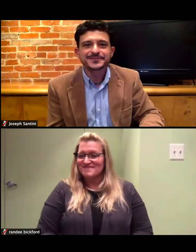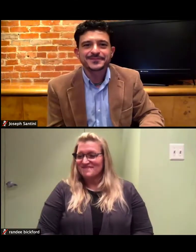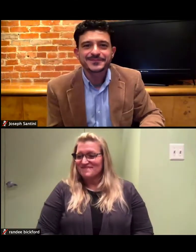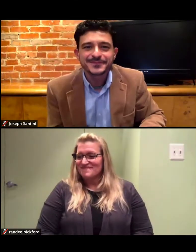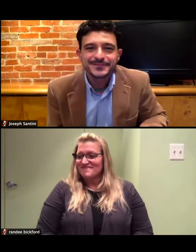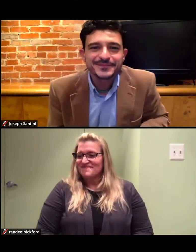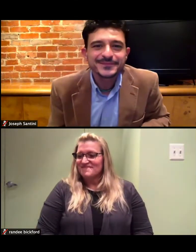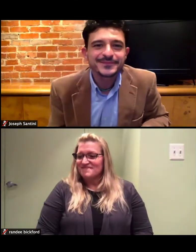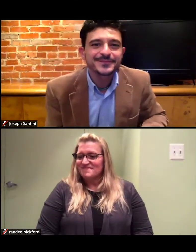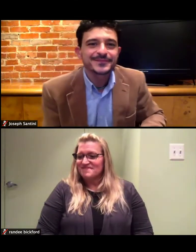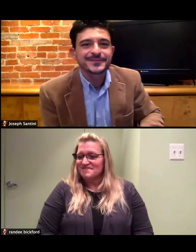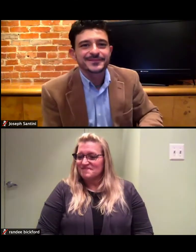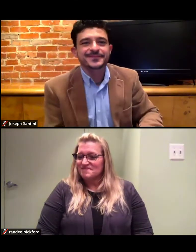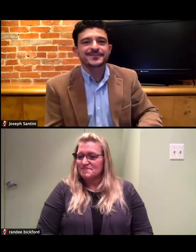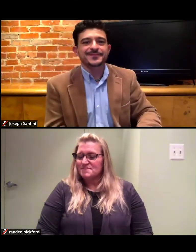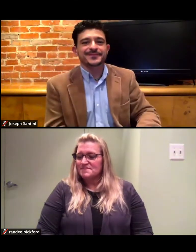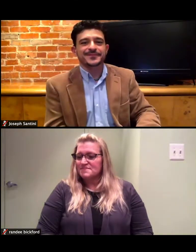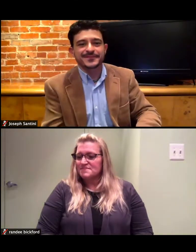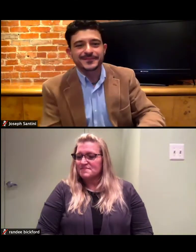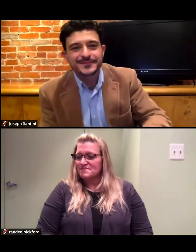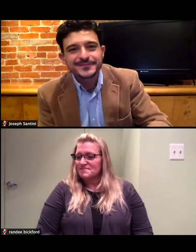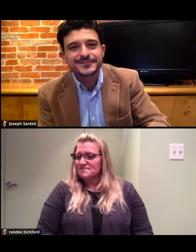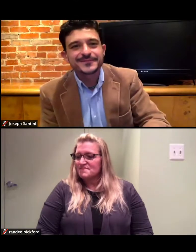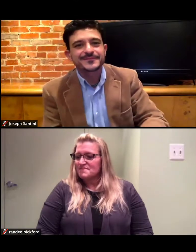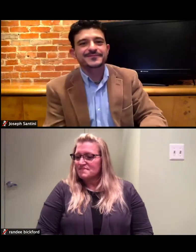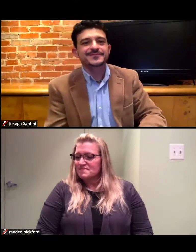Please feel free to put your comments in the chat box.